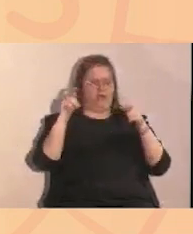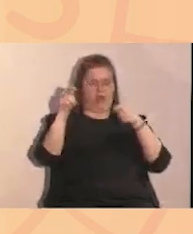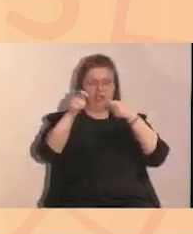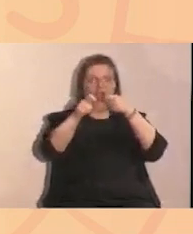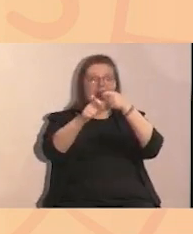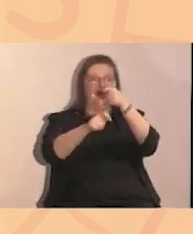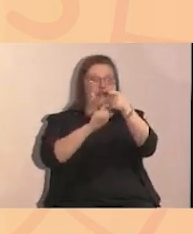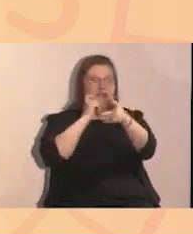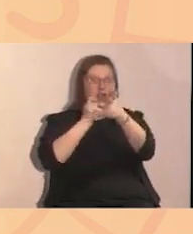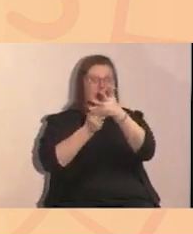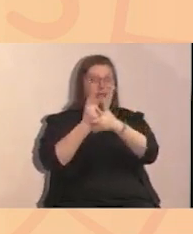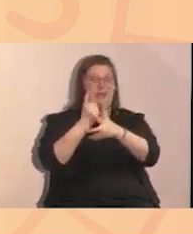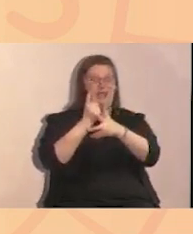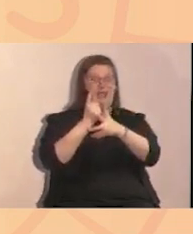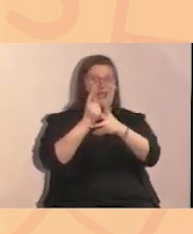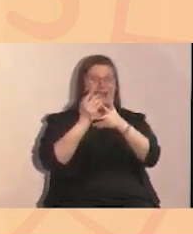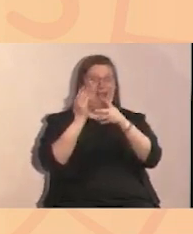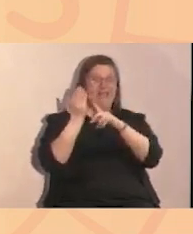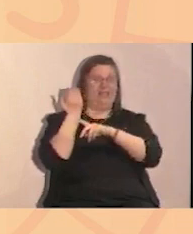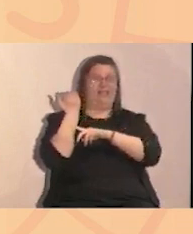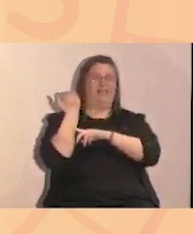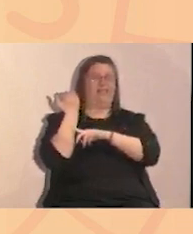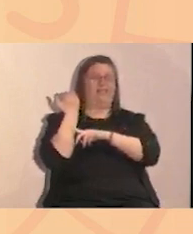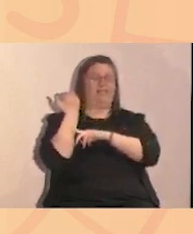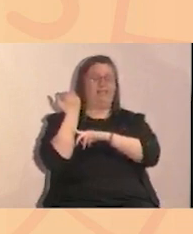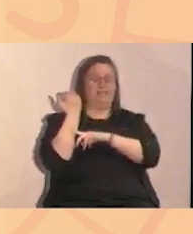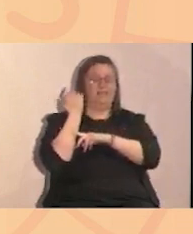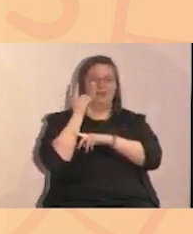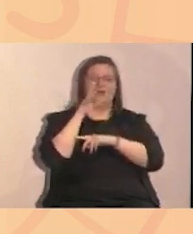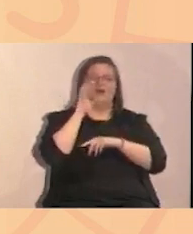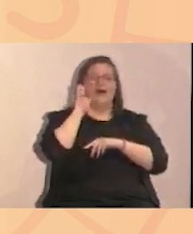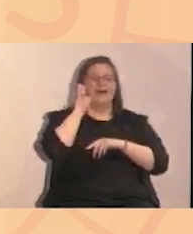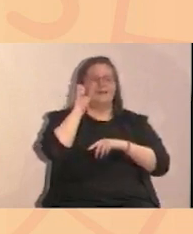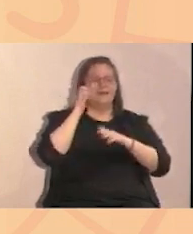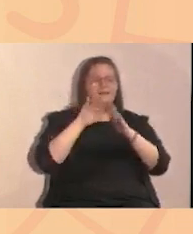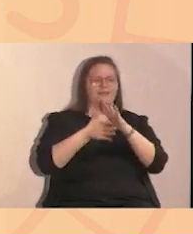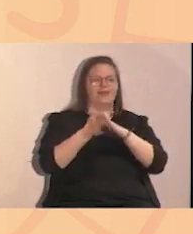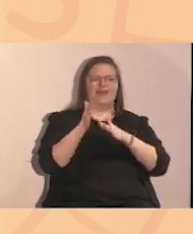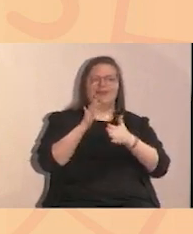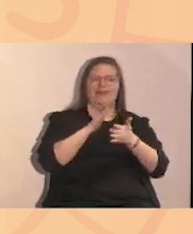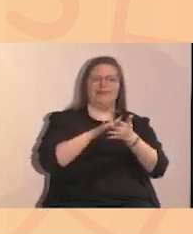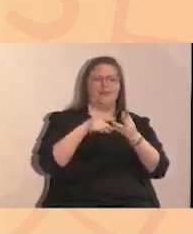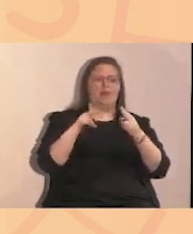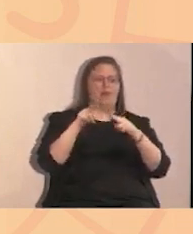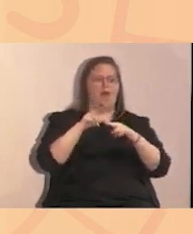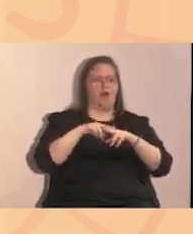Well, it did until a few weeks ago. Then I remember that we're in the midst of not a climate emergency,